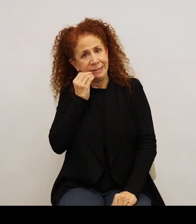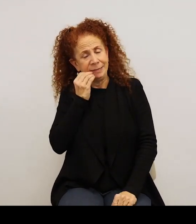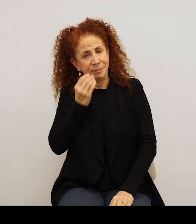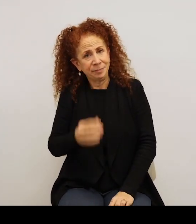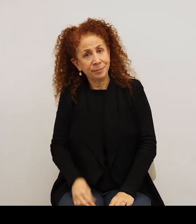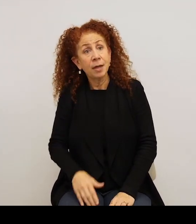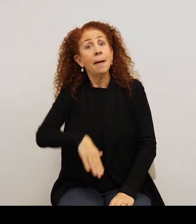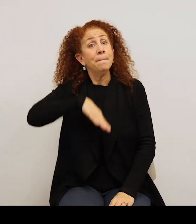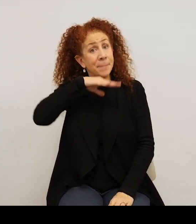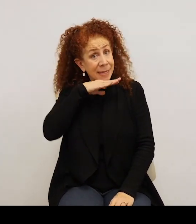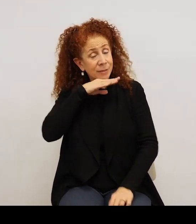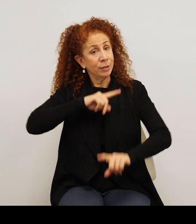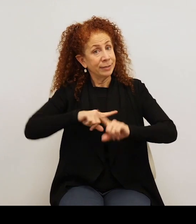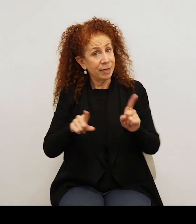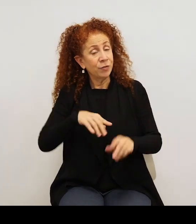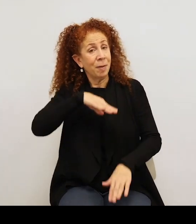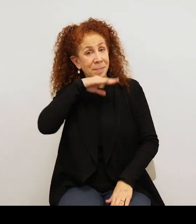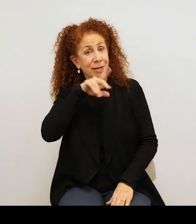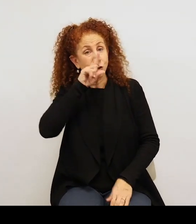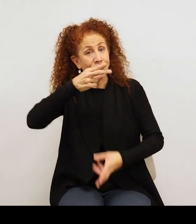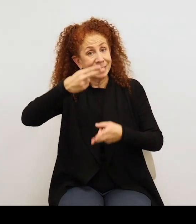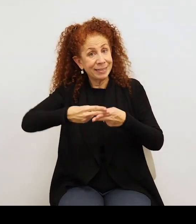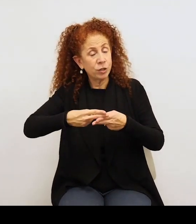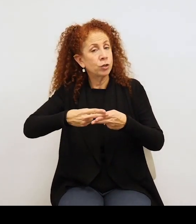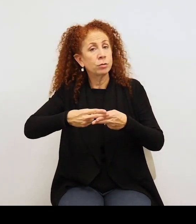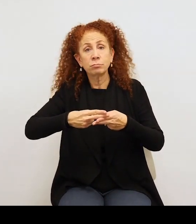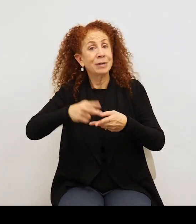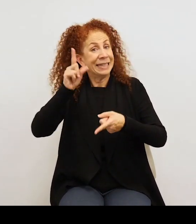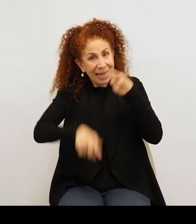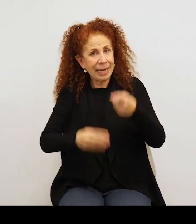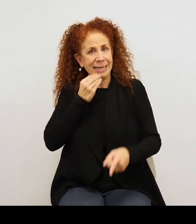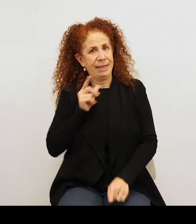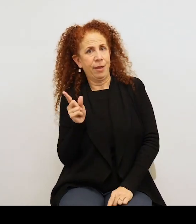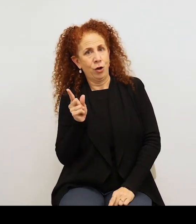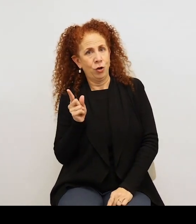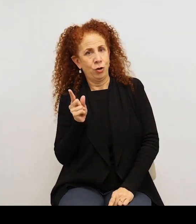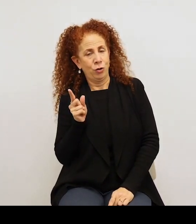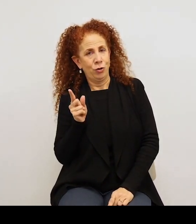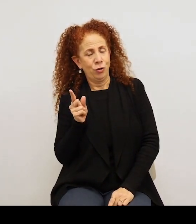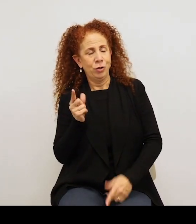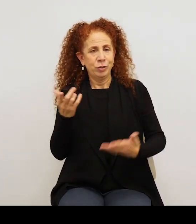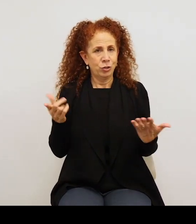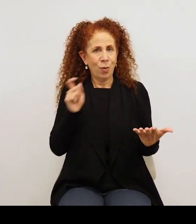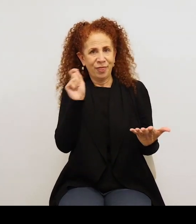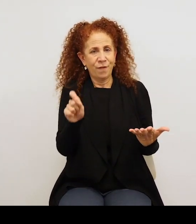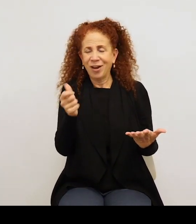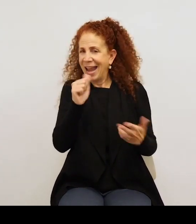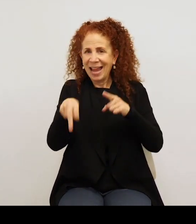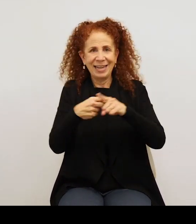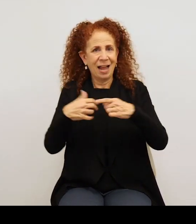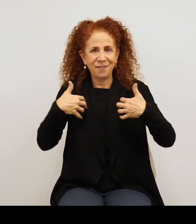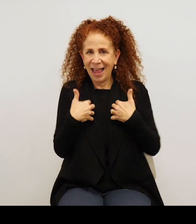but pigs, on the other hand, are considered unfit to consume. Hence, any kind of animal kinship